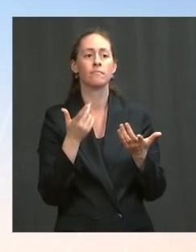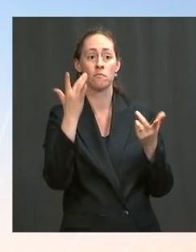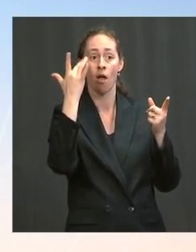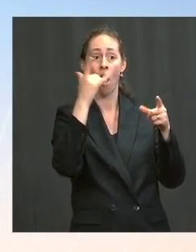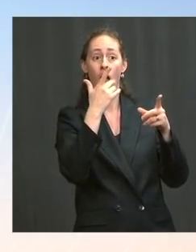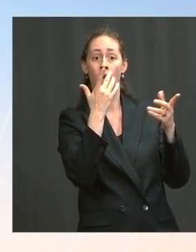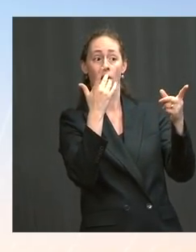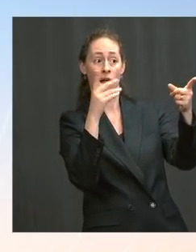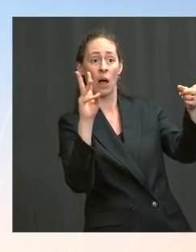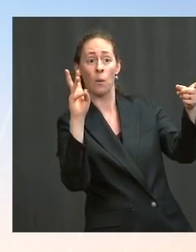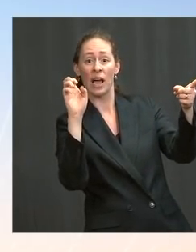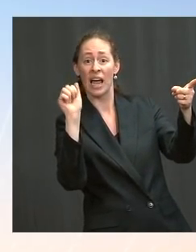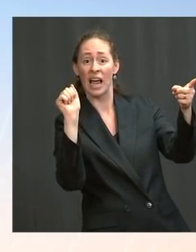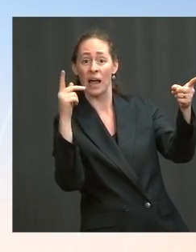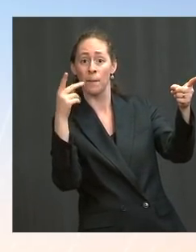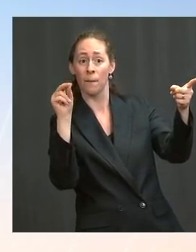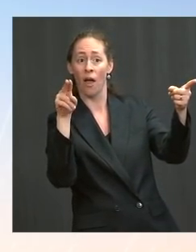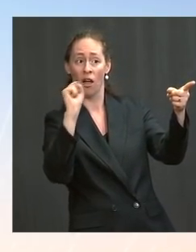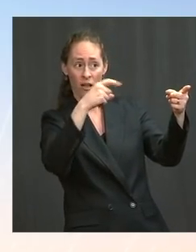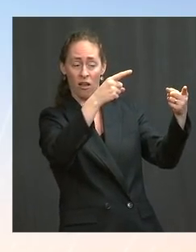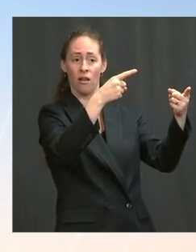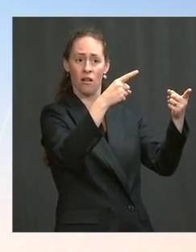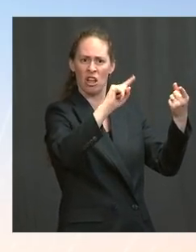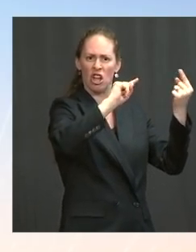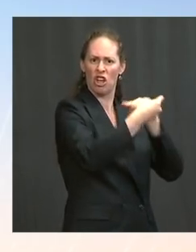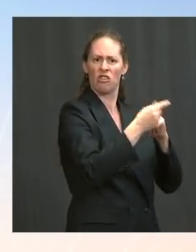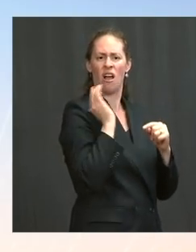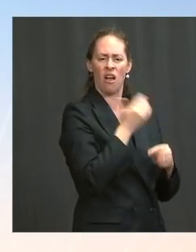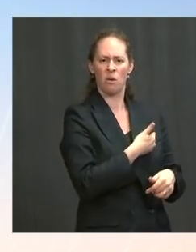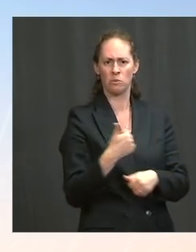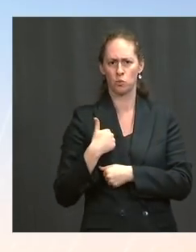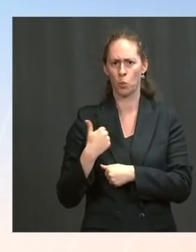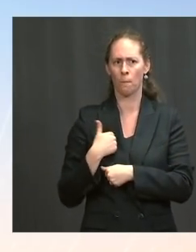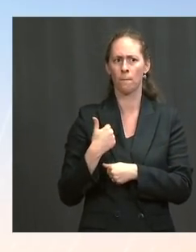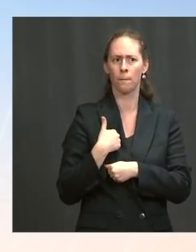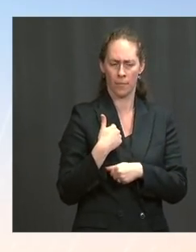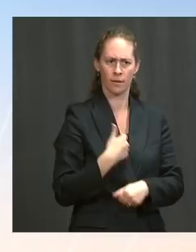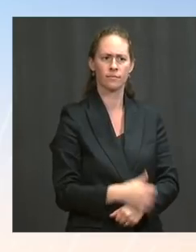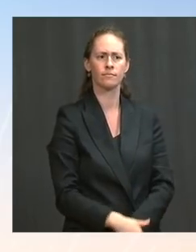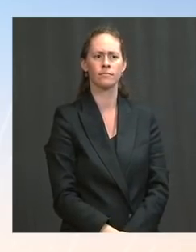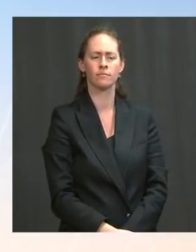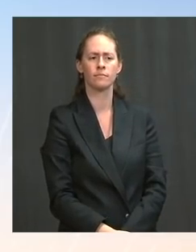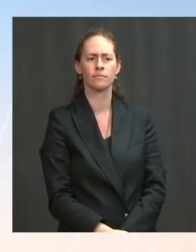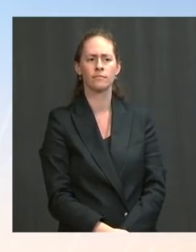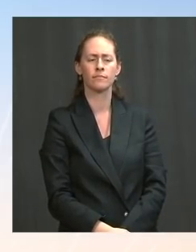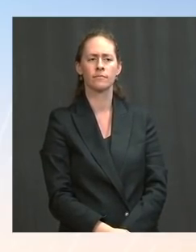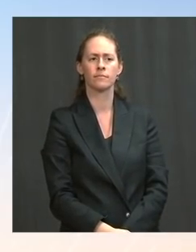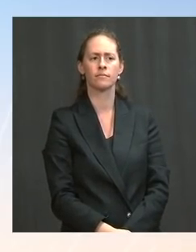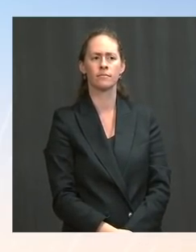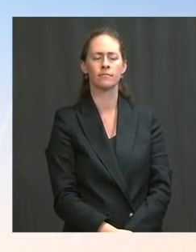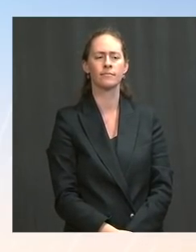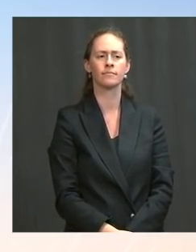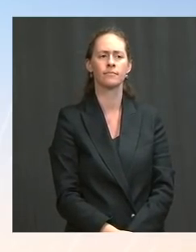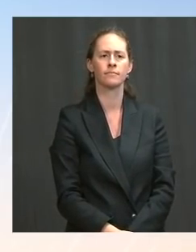of whether the President believes he needs, in whatever replaces the authorization